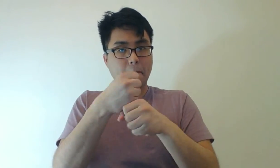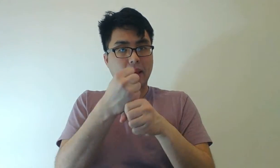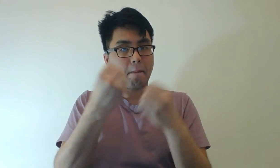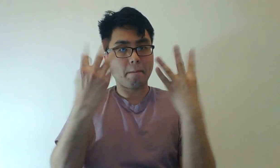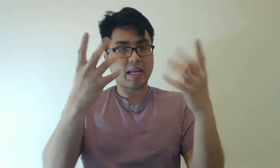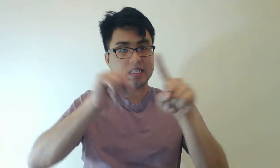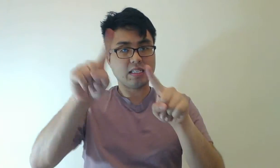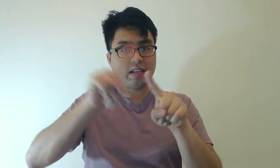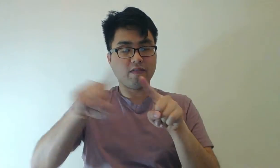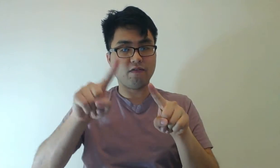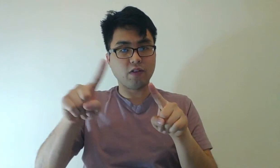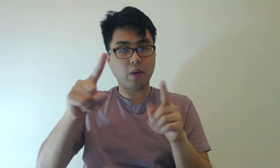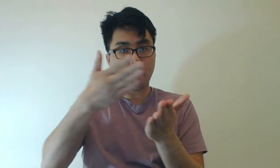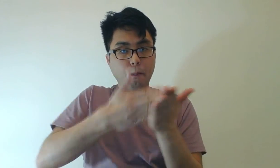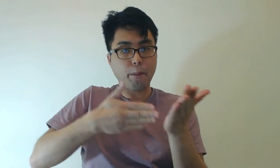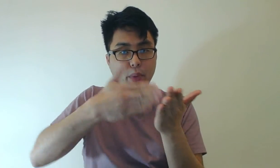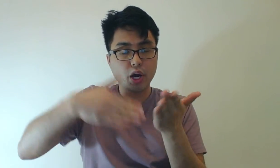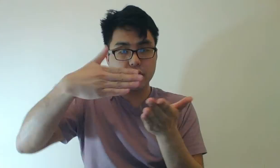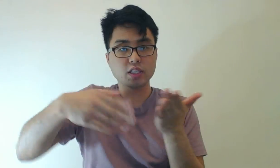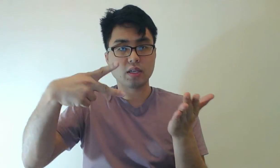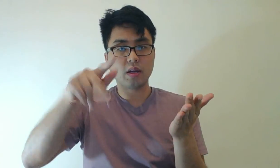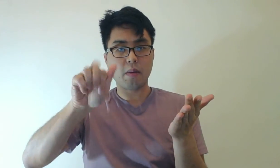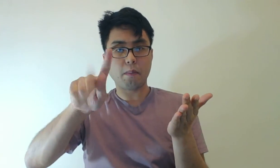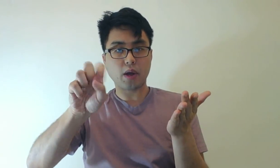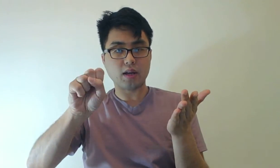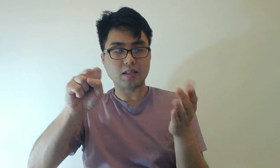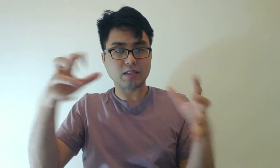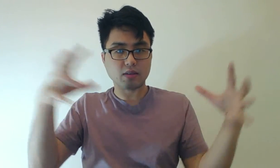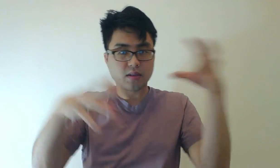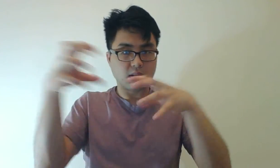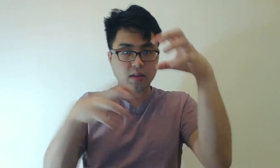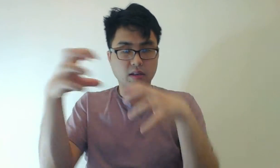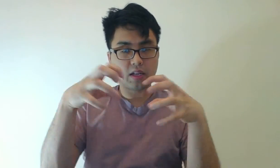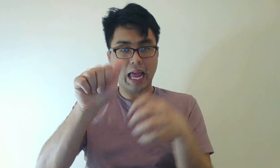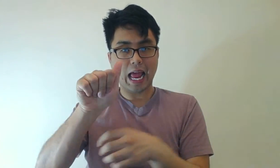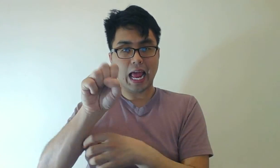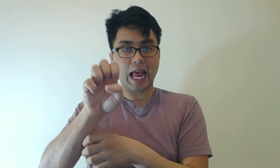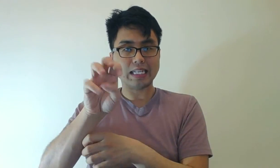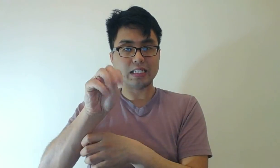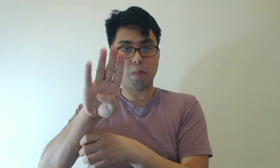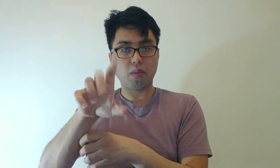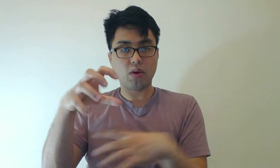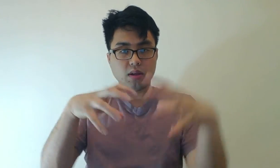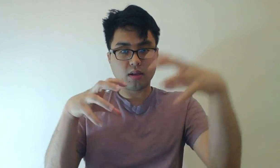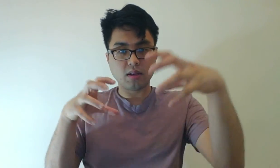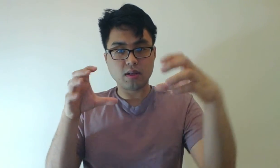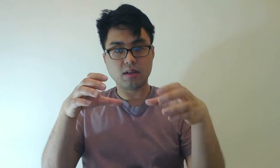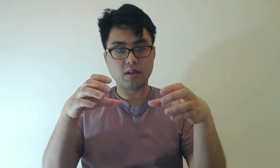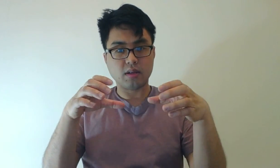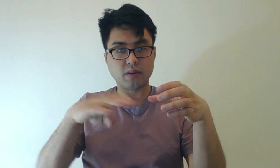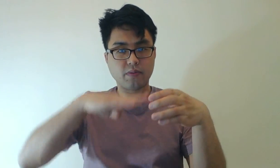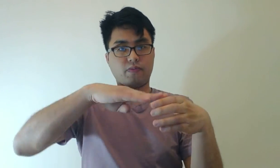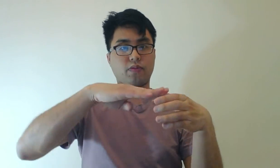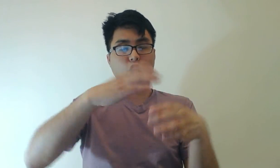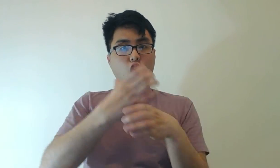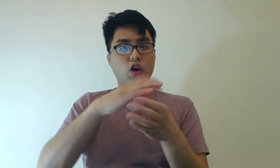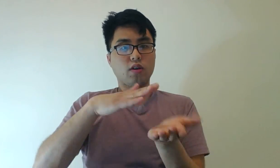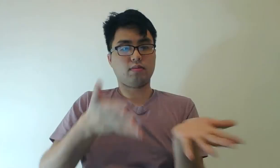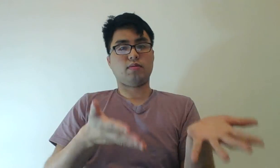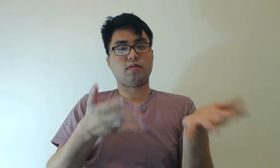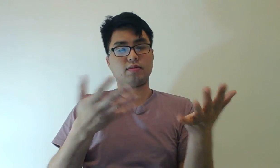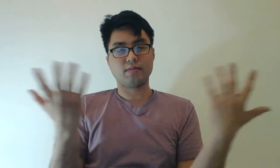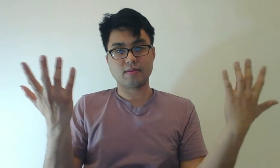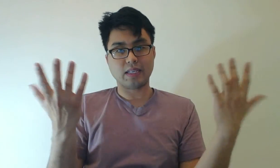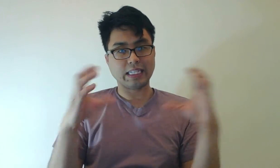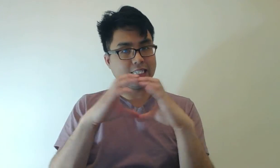they make many different parts, assemble and bam a car